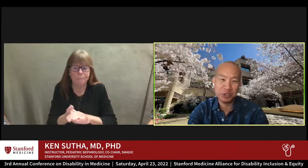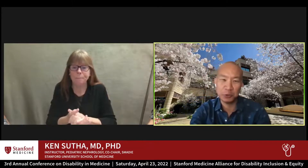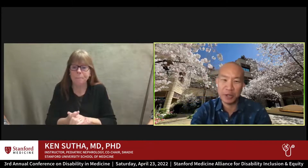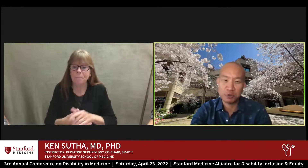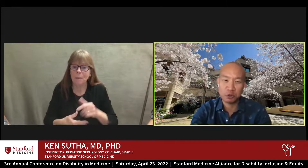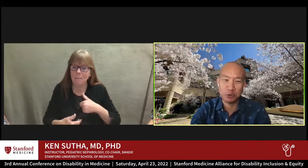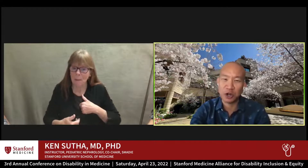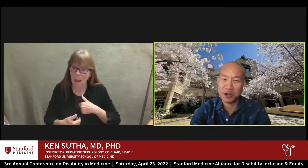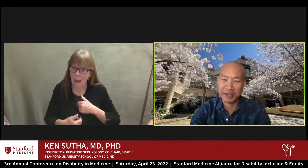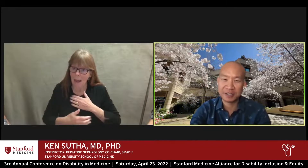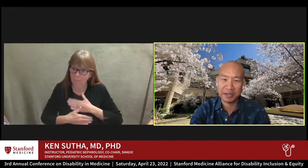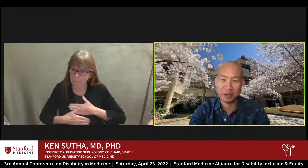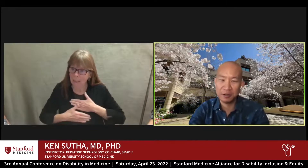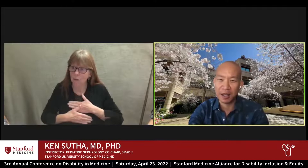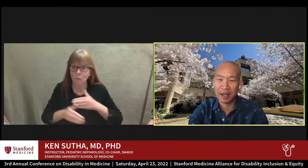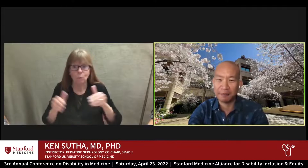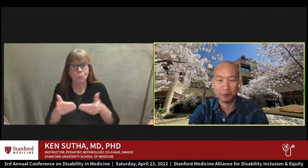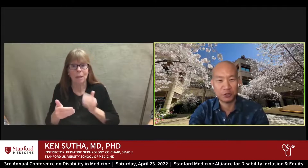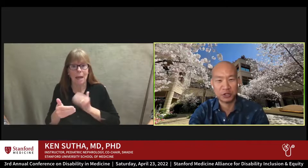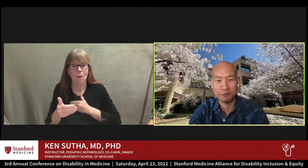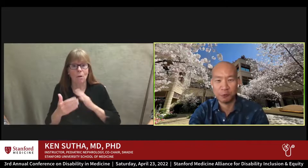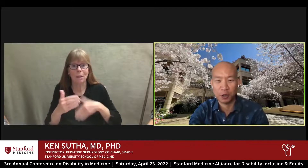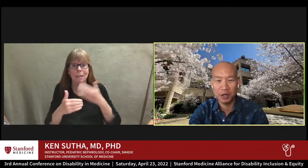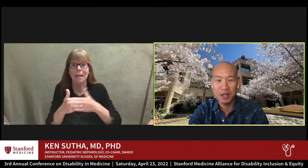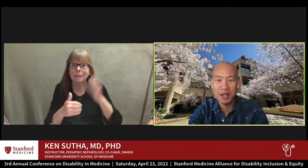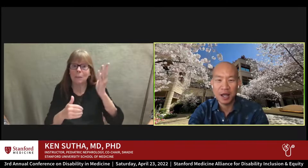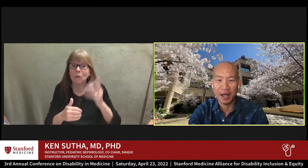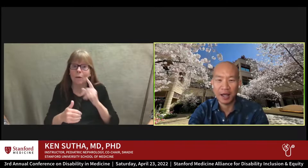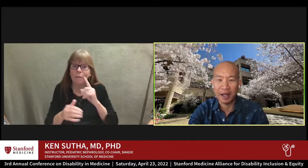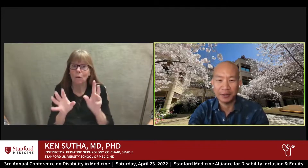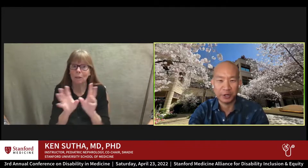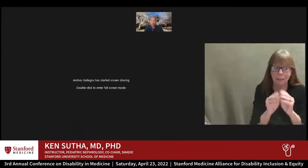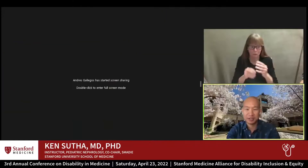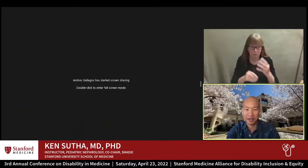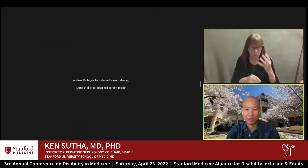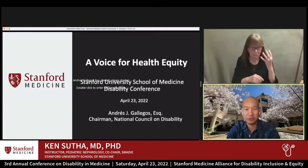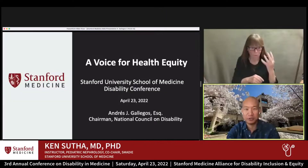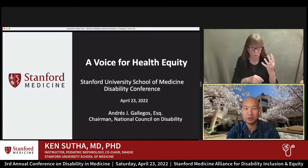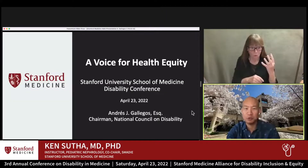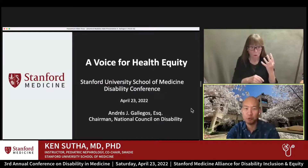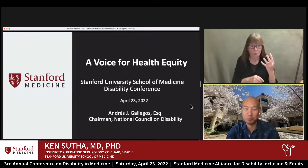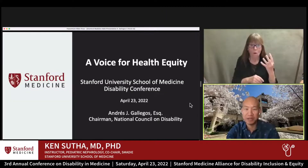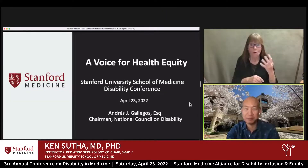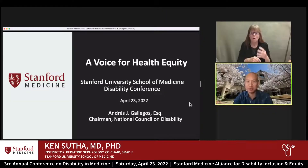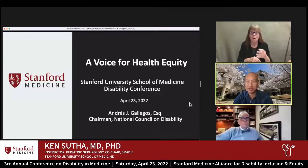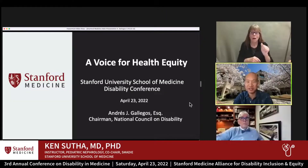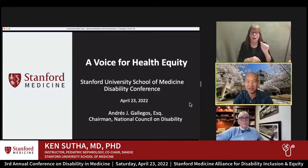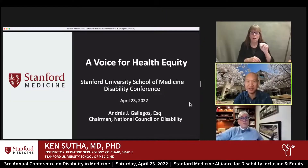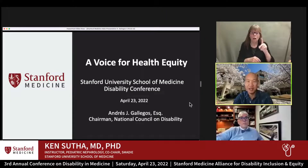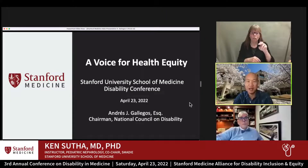to introduce our next speaker for Session 4, Andres Gallegos, who will be presenting “A